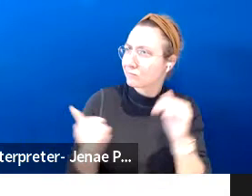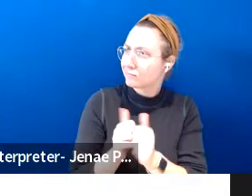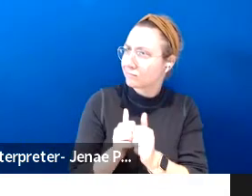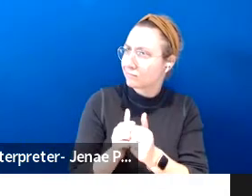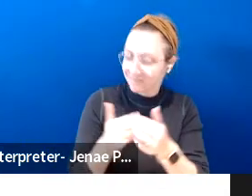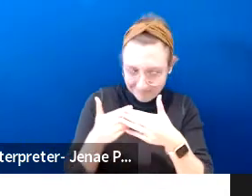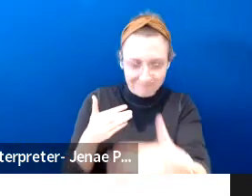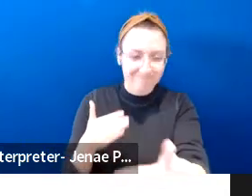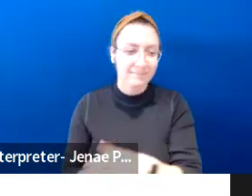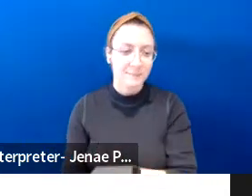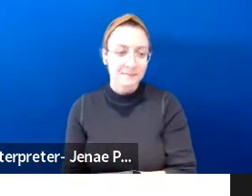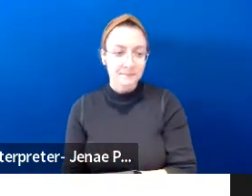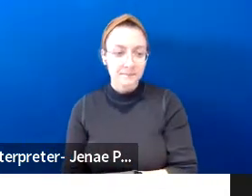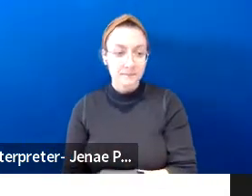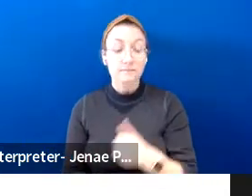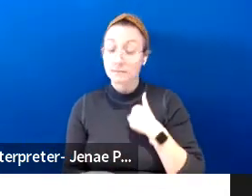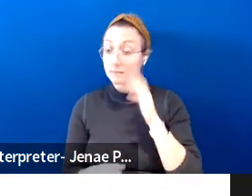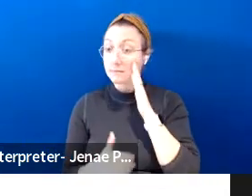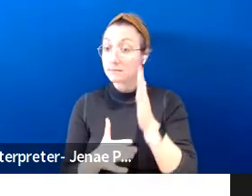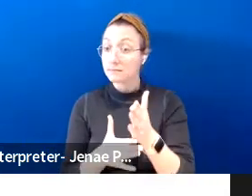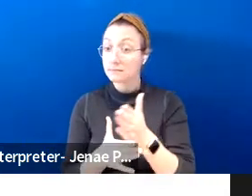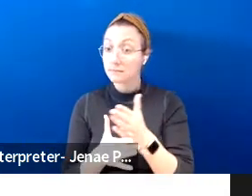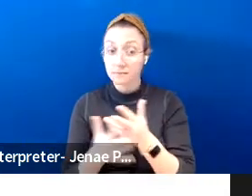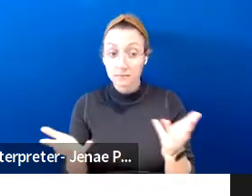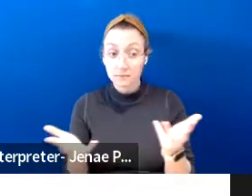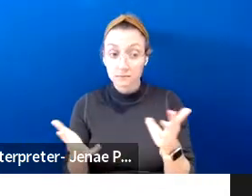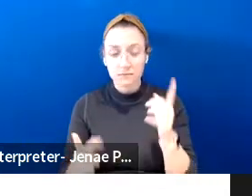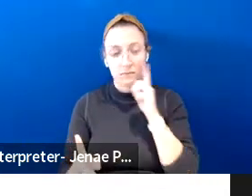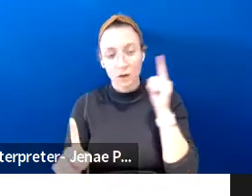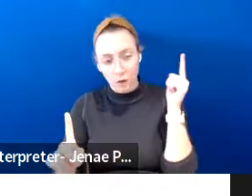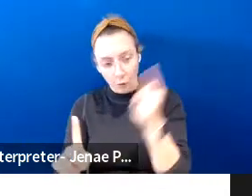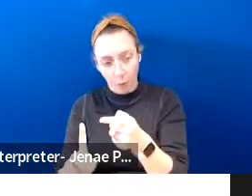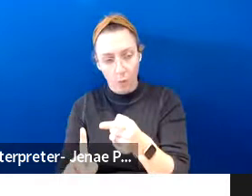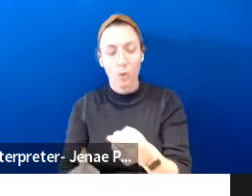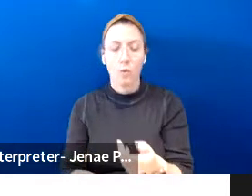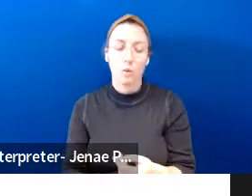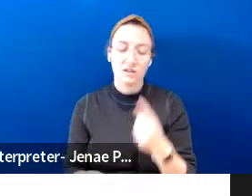So the things that I'm going to share with you today, we'll start with the goals and objectives for this presentation.